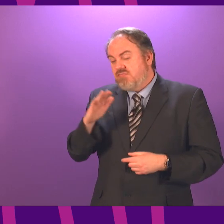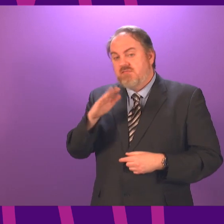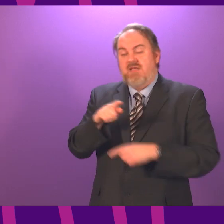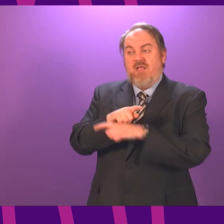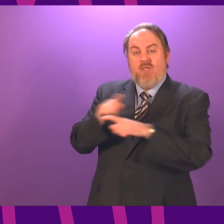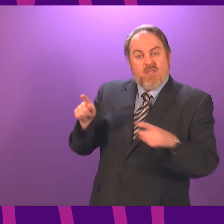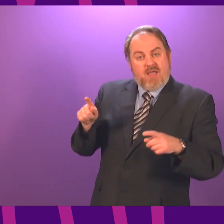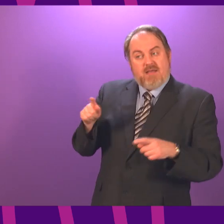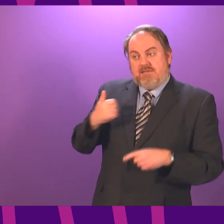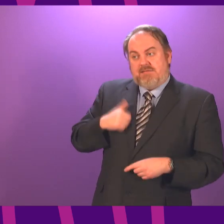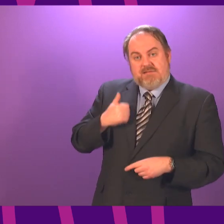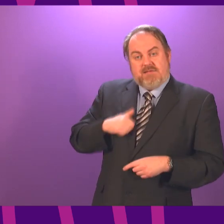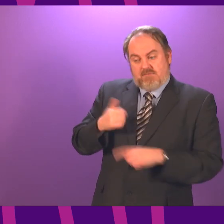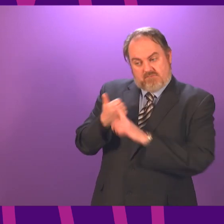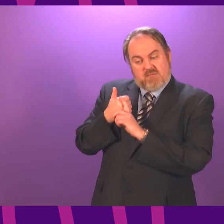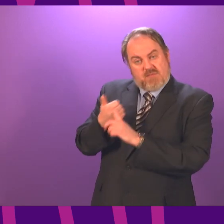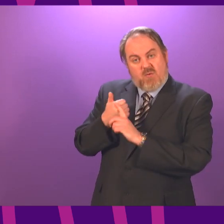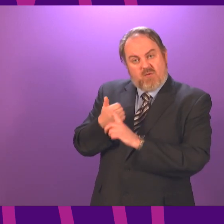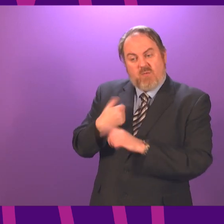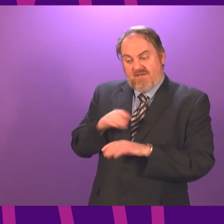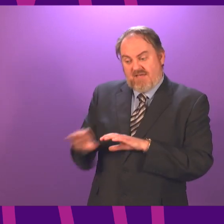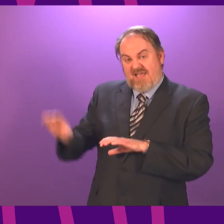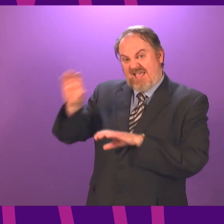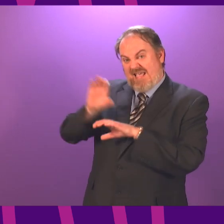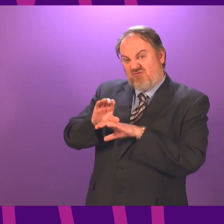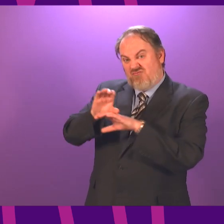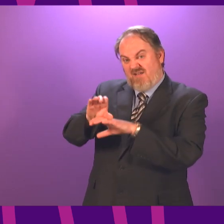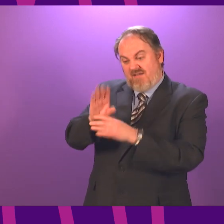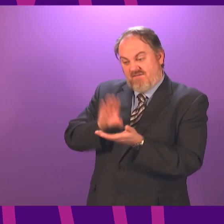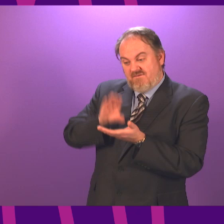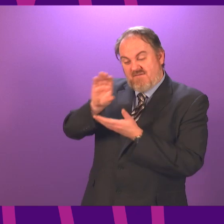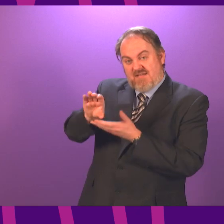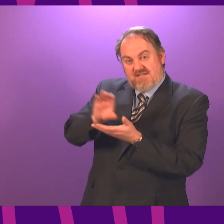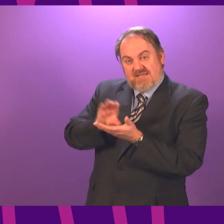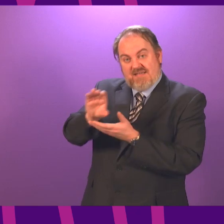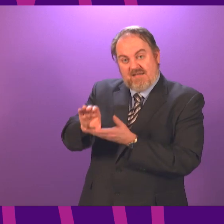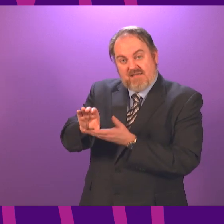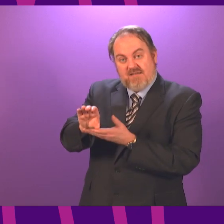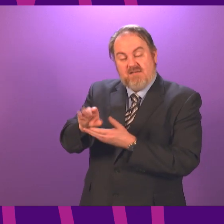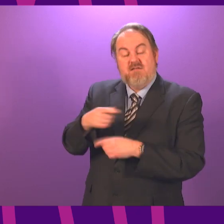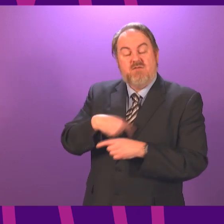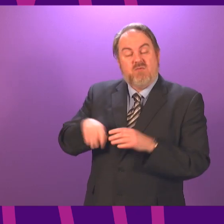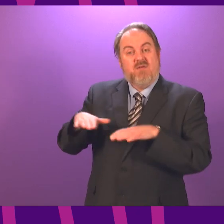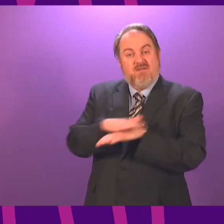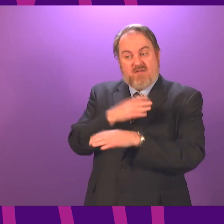The Cabinet Secretary for Finance set out additional funding just last week, and the Minister for Mental Health, who has already produced the “Mental Health—Scotland’s